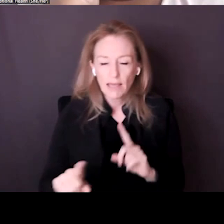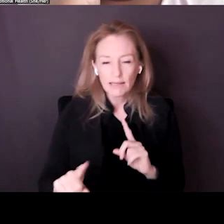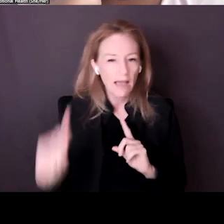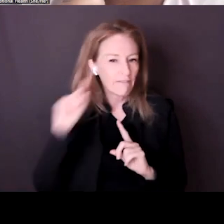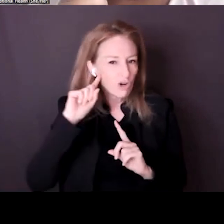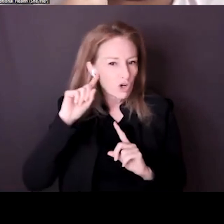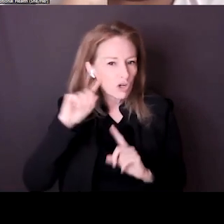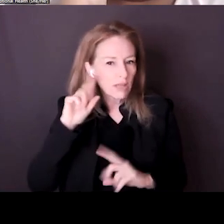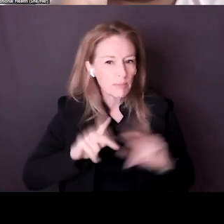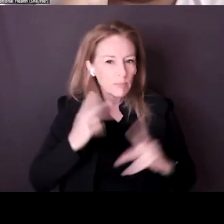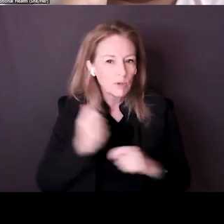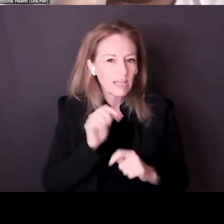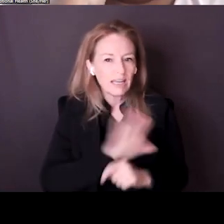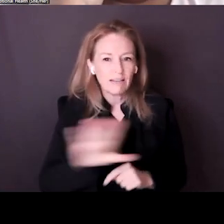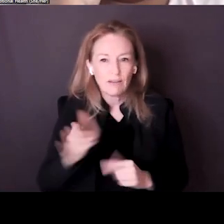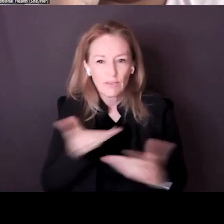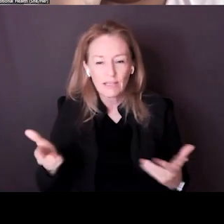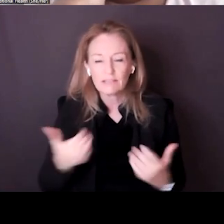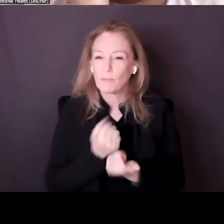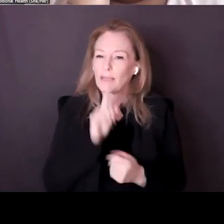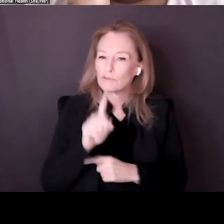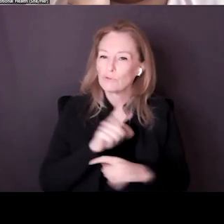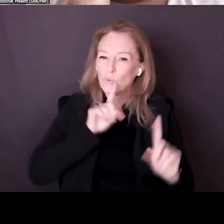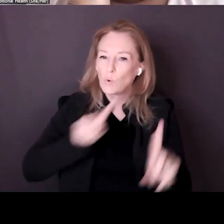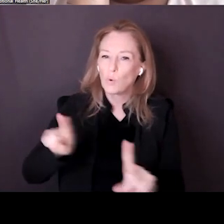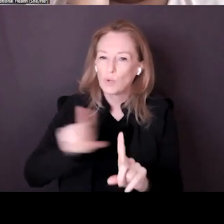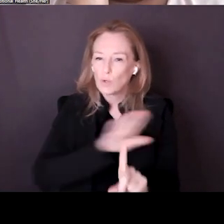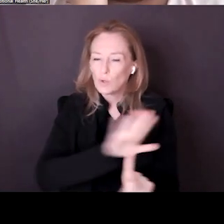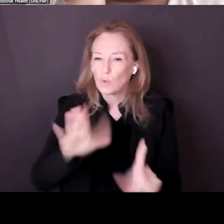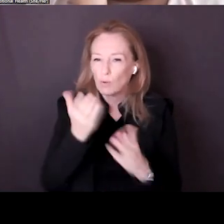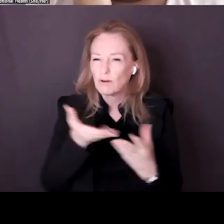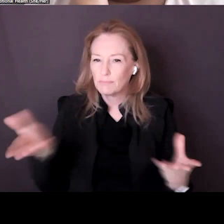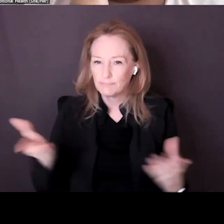IN. OKAY.